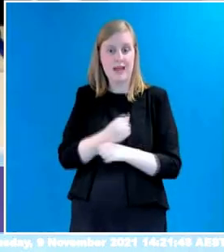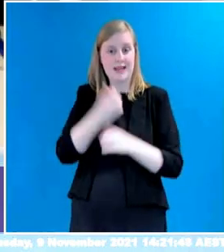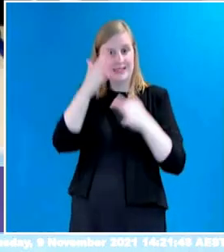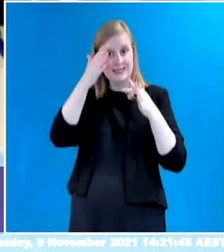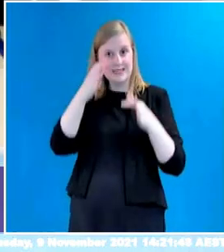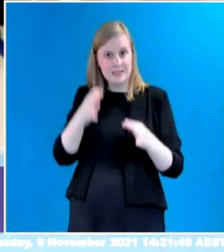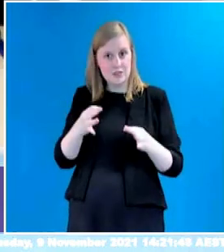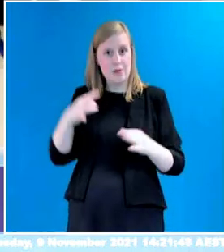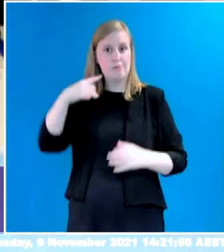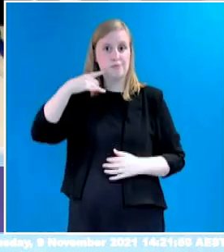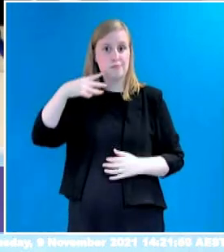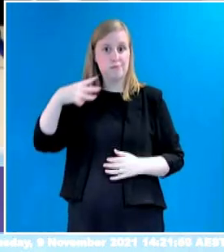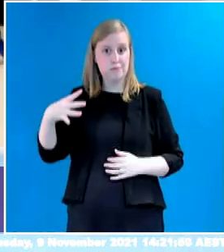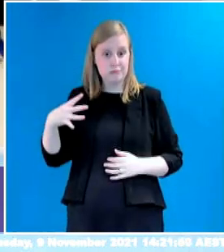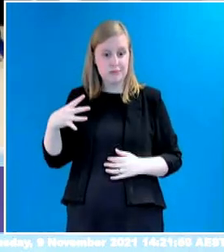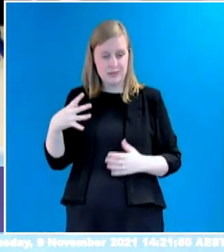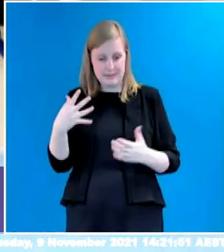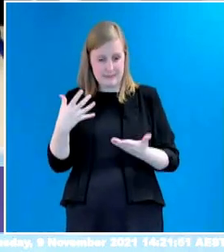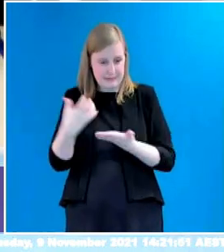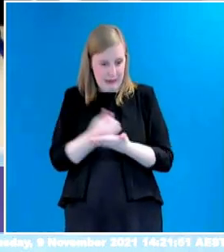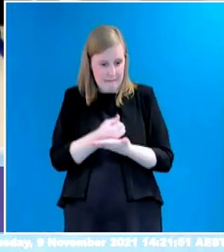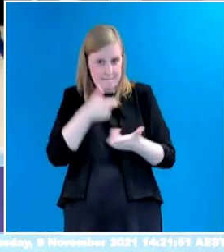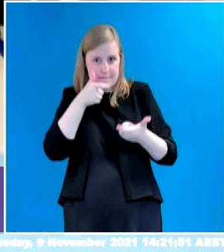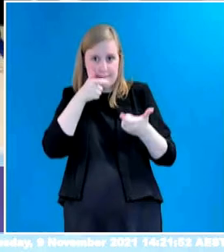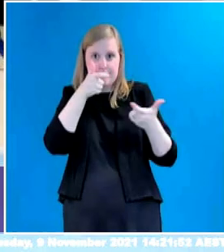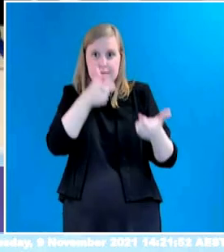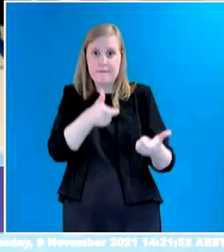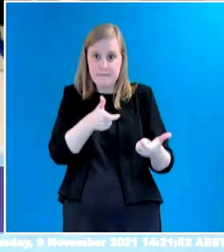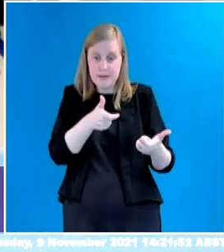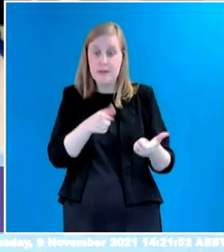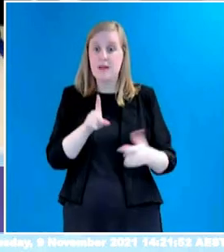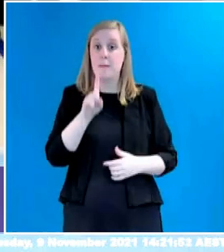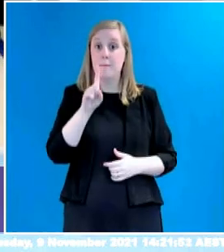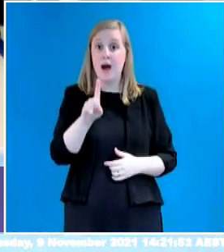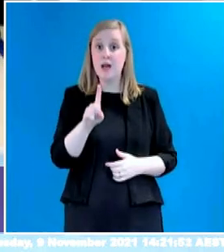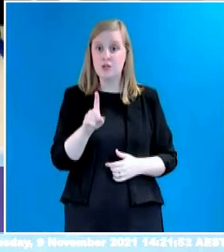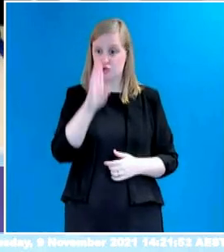12(4) and can only be used as a last resort.